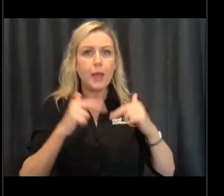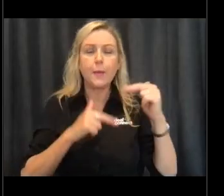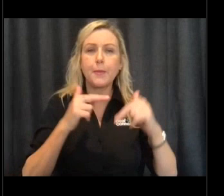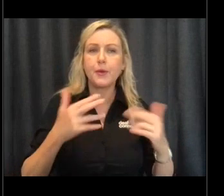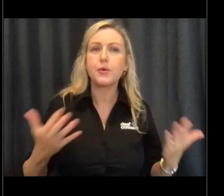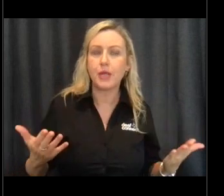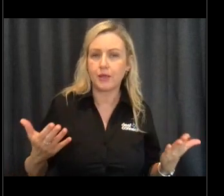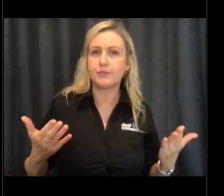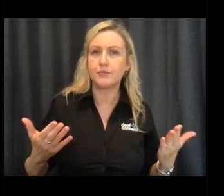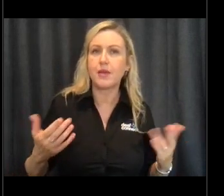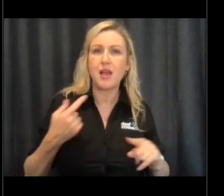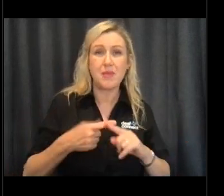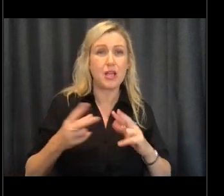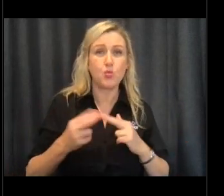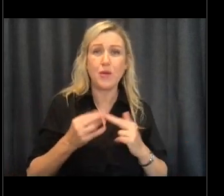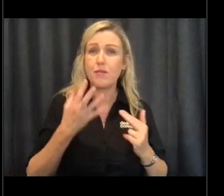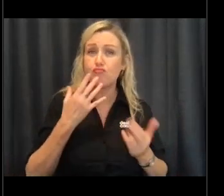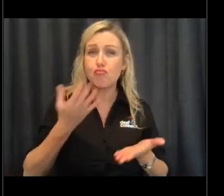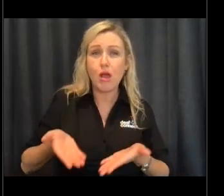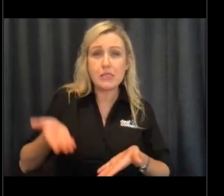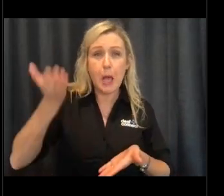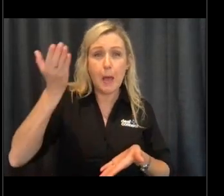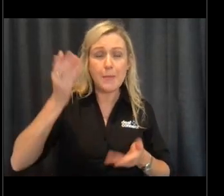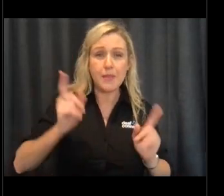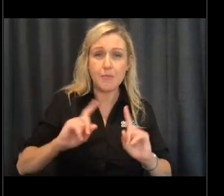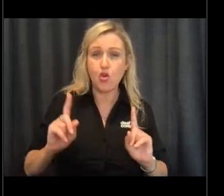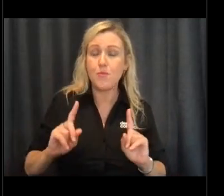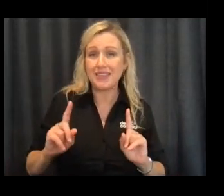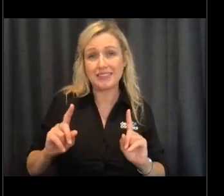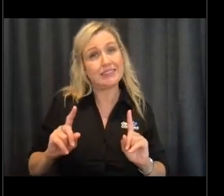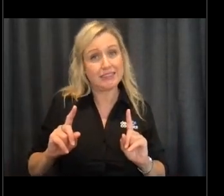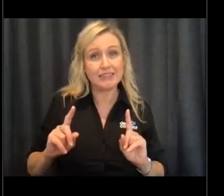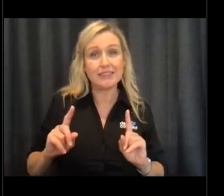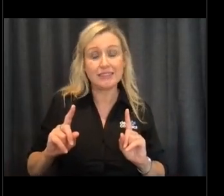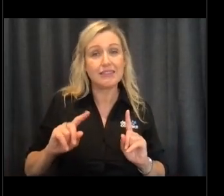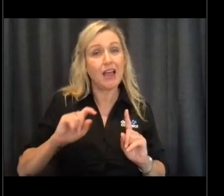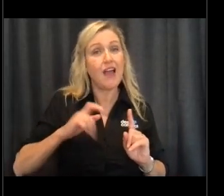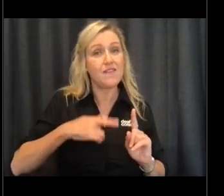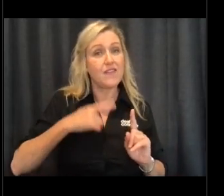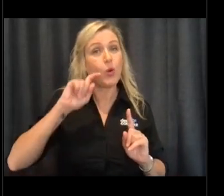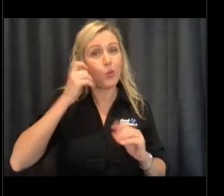I think costs are going to continue to increase. Everything is pointing that way.